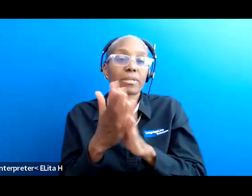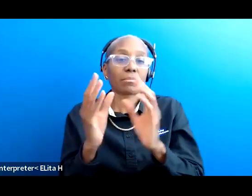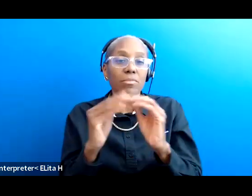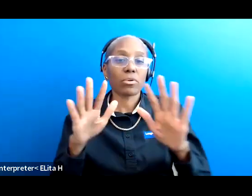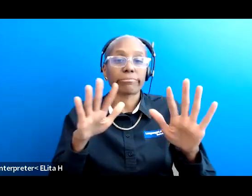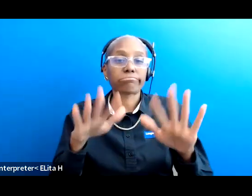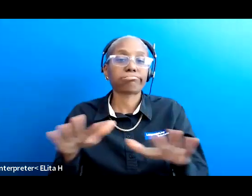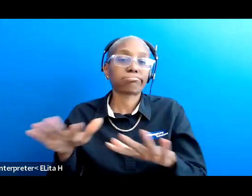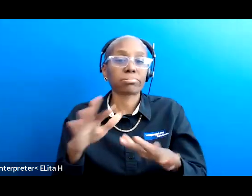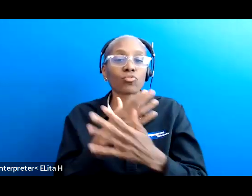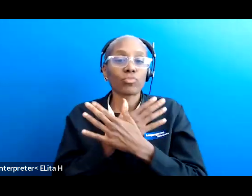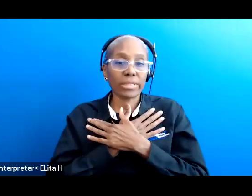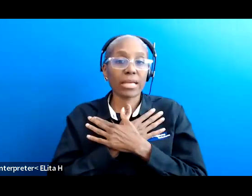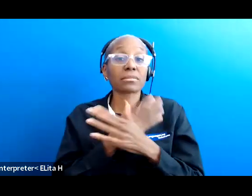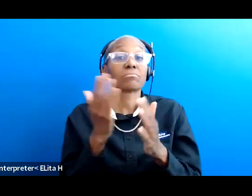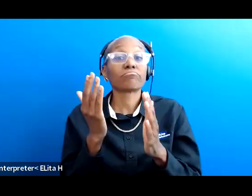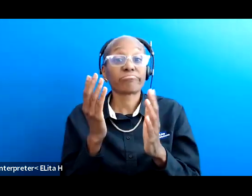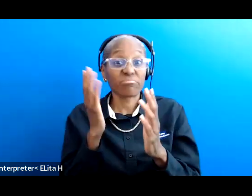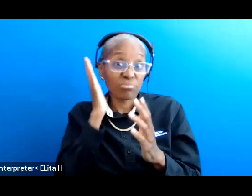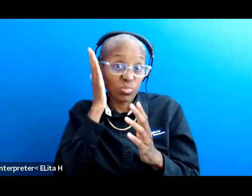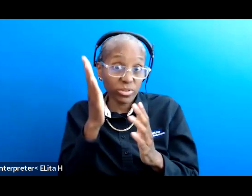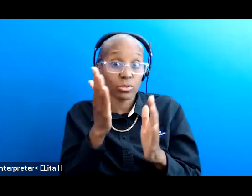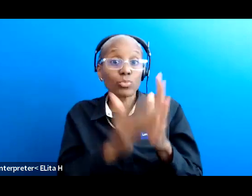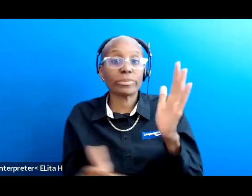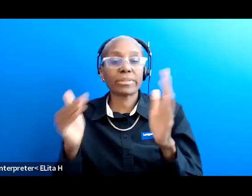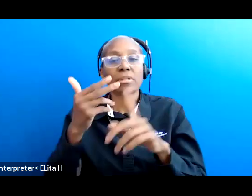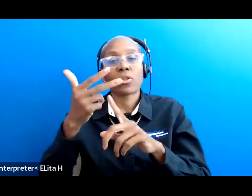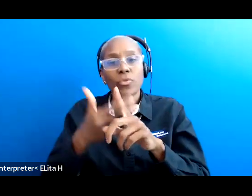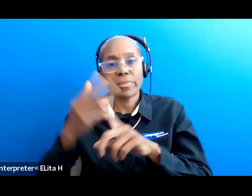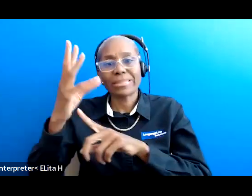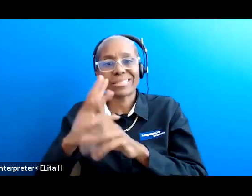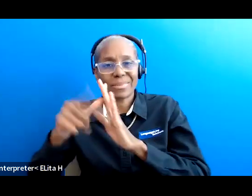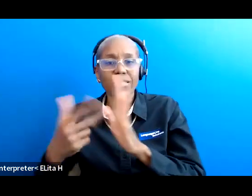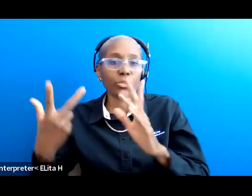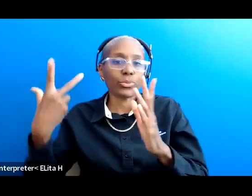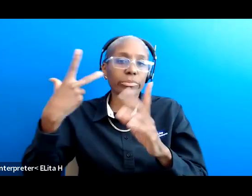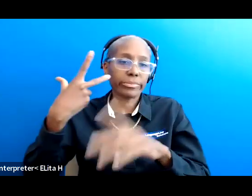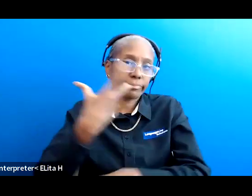It does need to be repeated after three to six months, depending on your particular case.